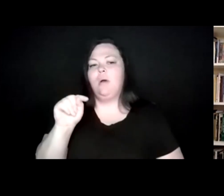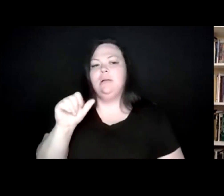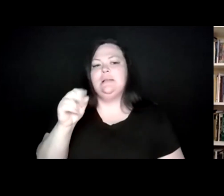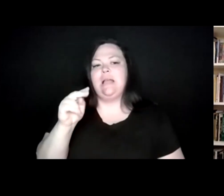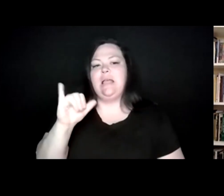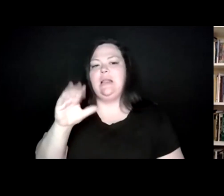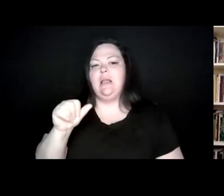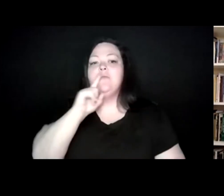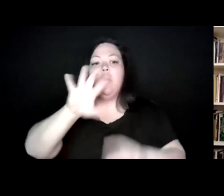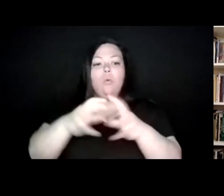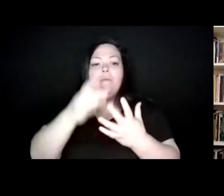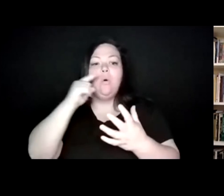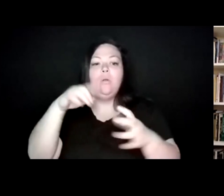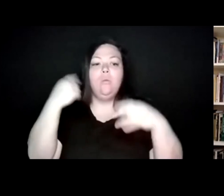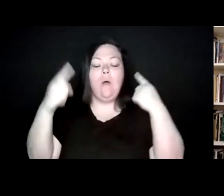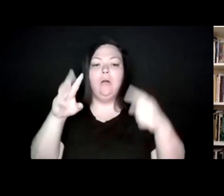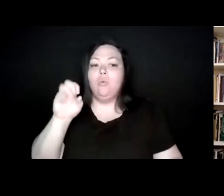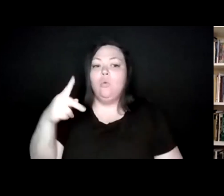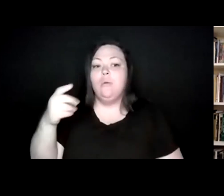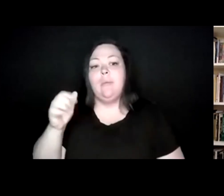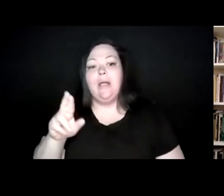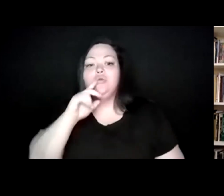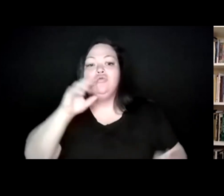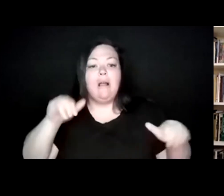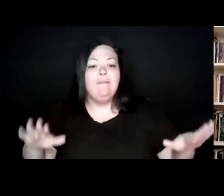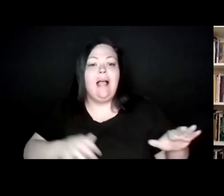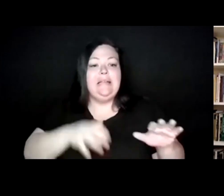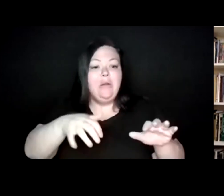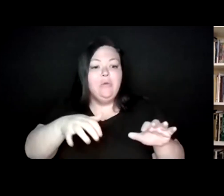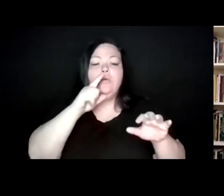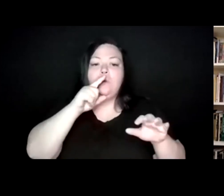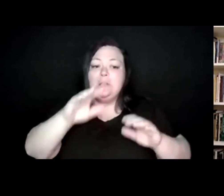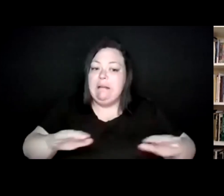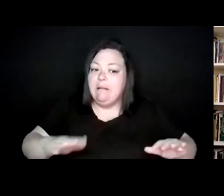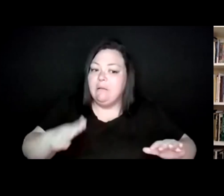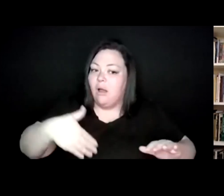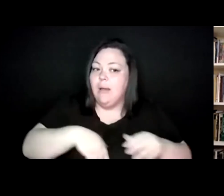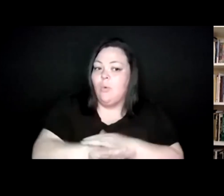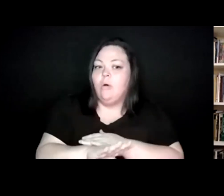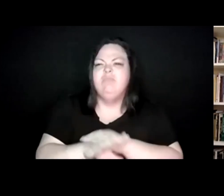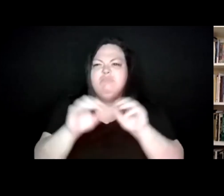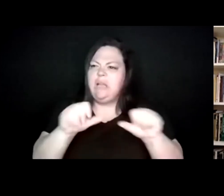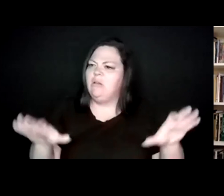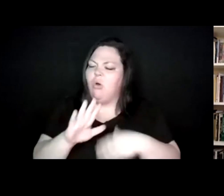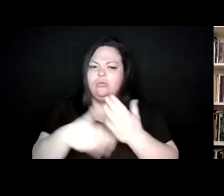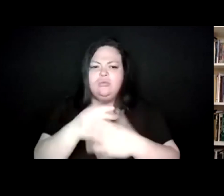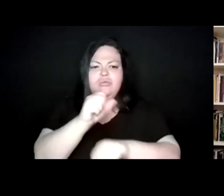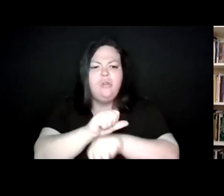/ robot–woodpecker, dragonfly, kangaroo, child–/ unborn, they can all do the job. Two by two, /